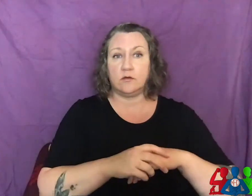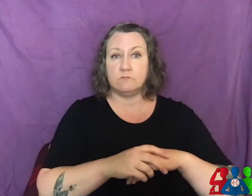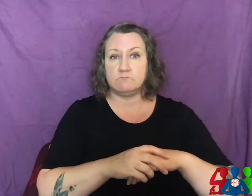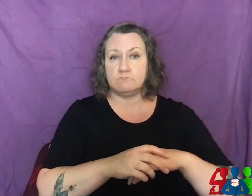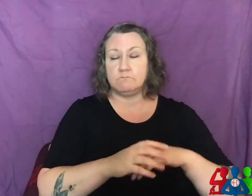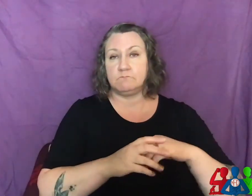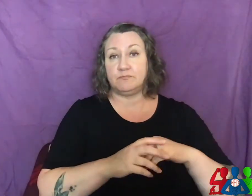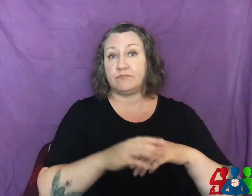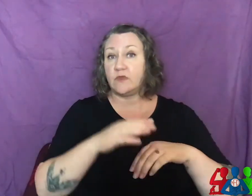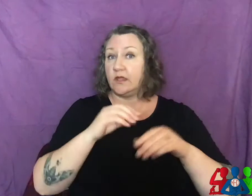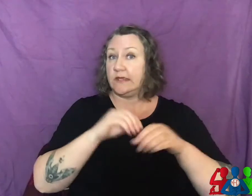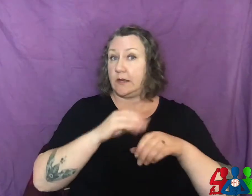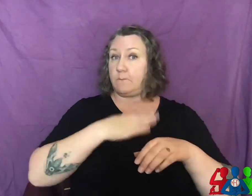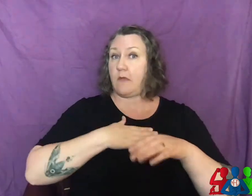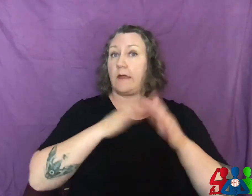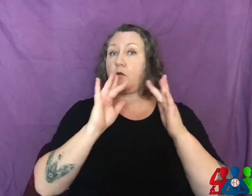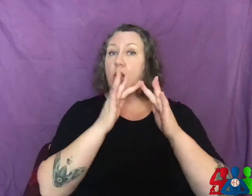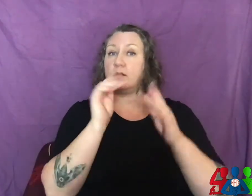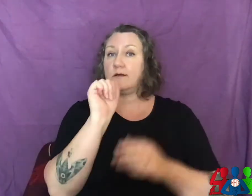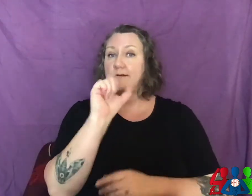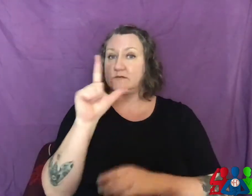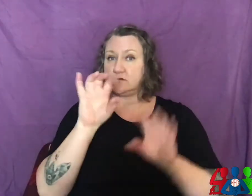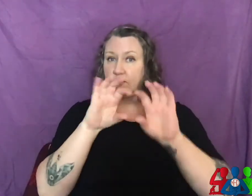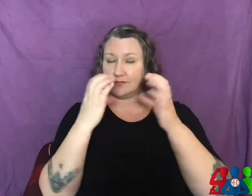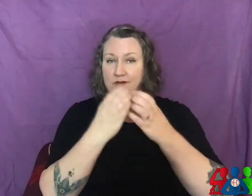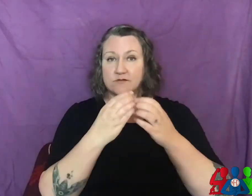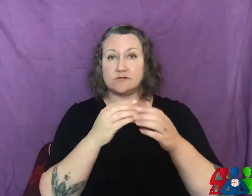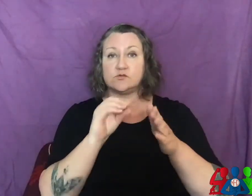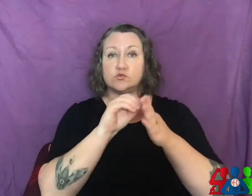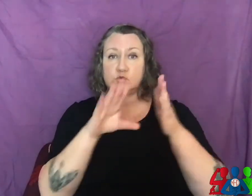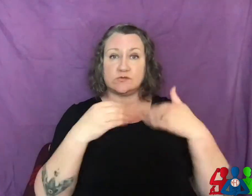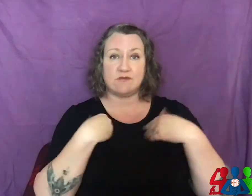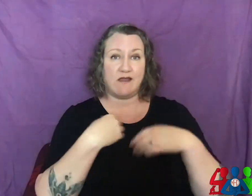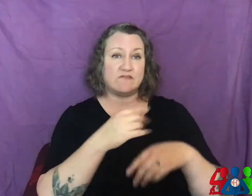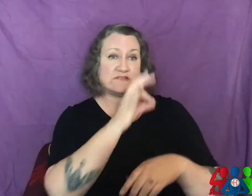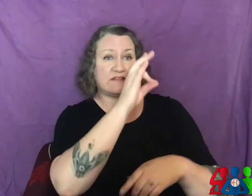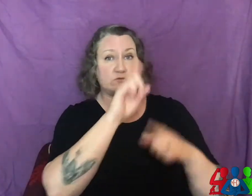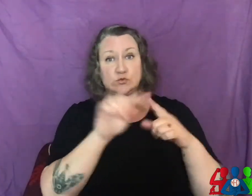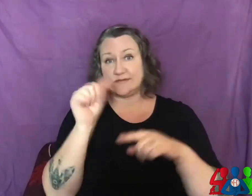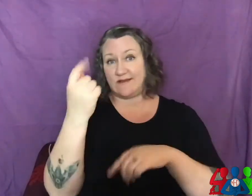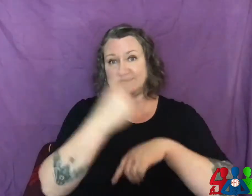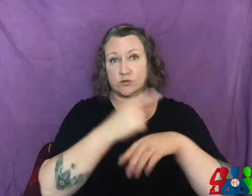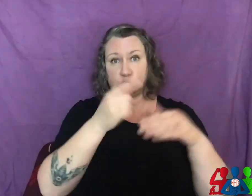amount of days that a student has to complete the work. In my online ASL class, students have